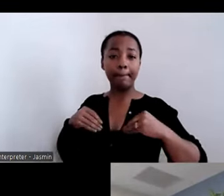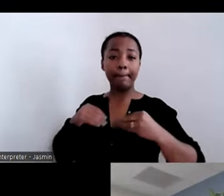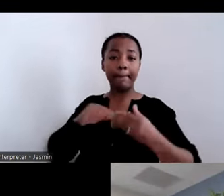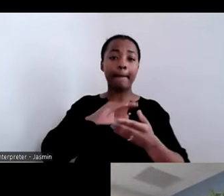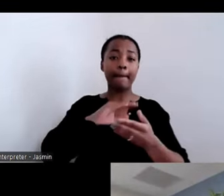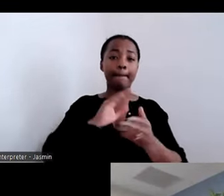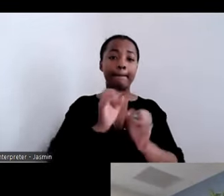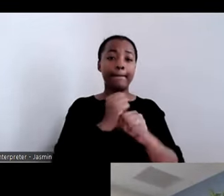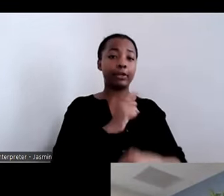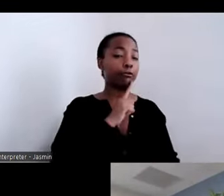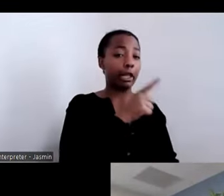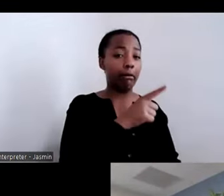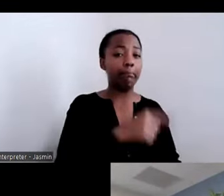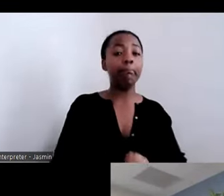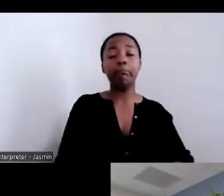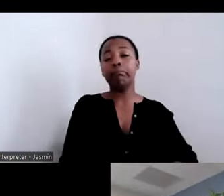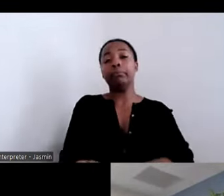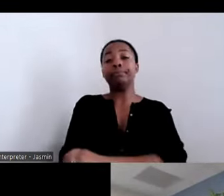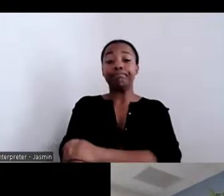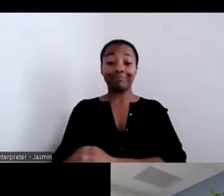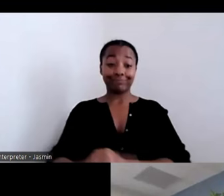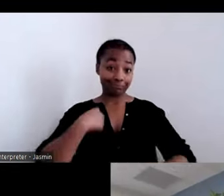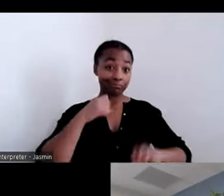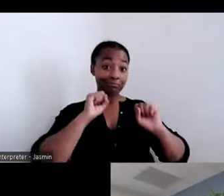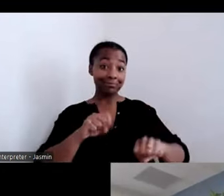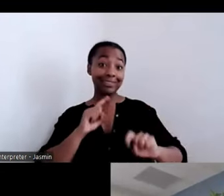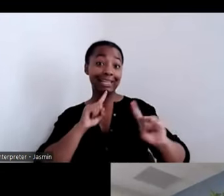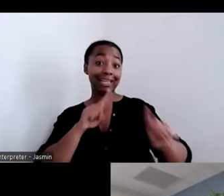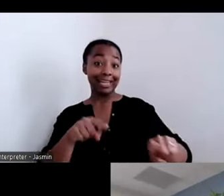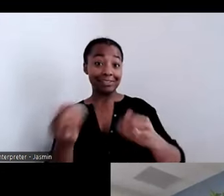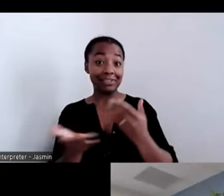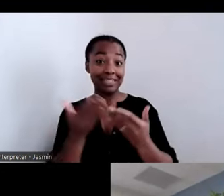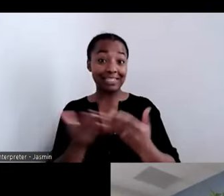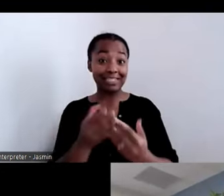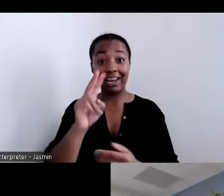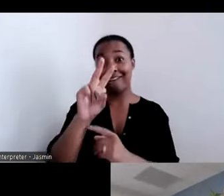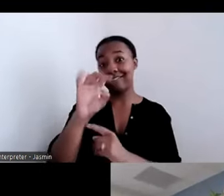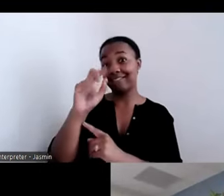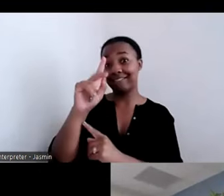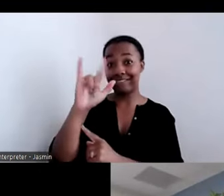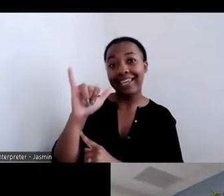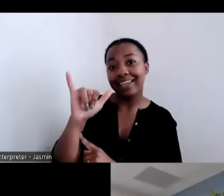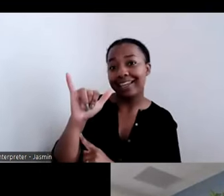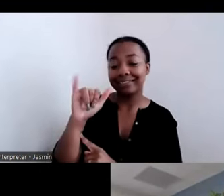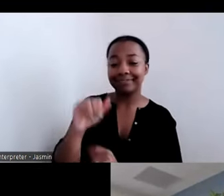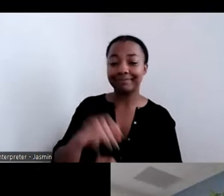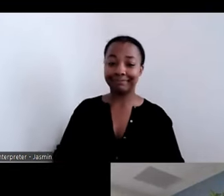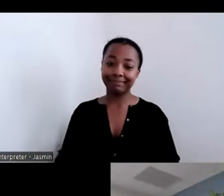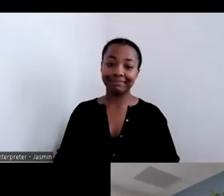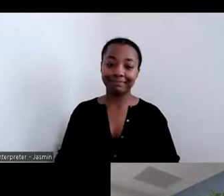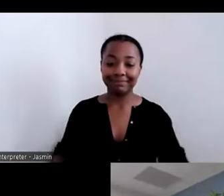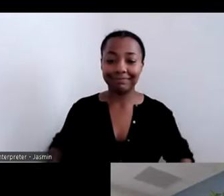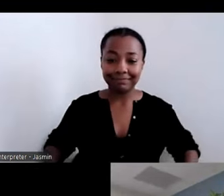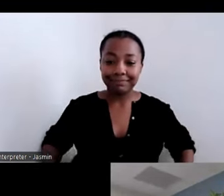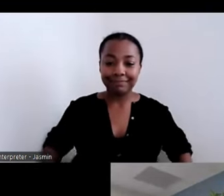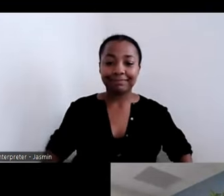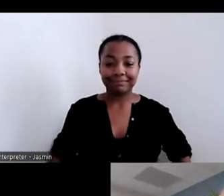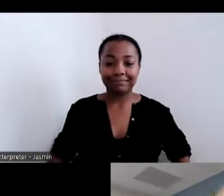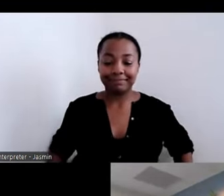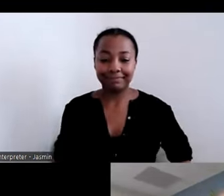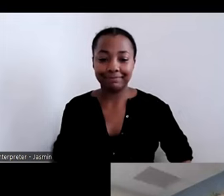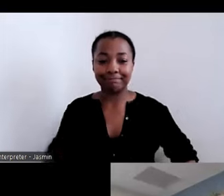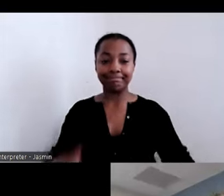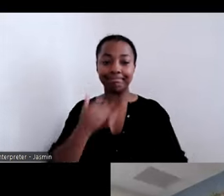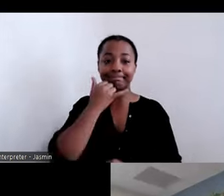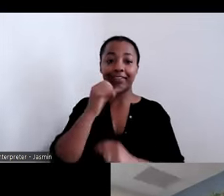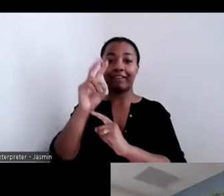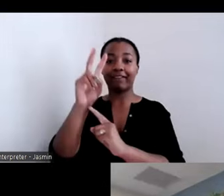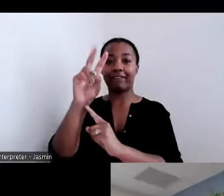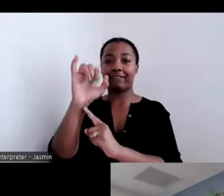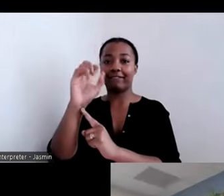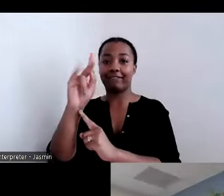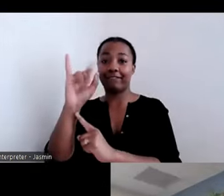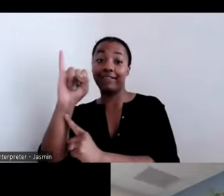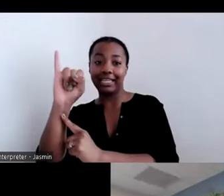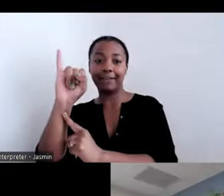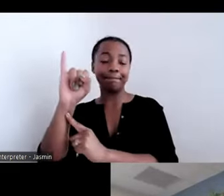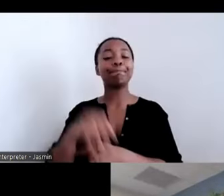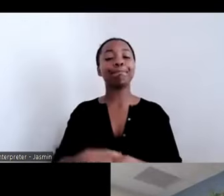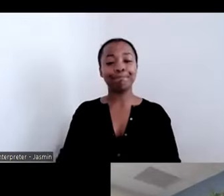I can answer that in a single word: Vicki. So for us it really was the